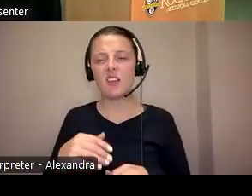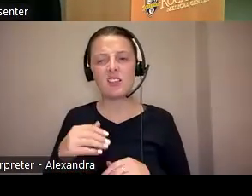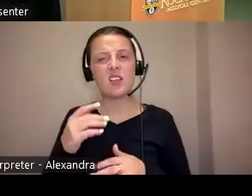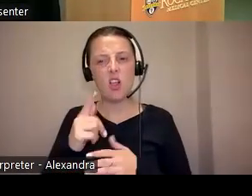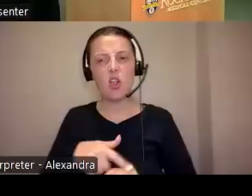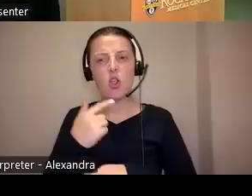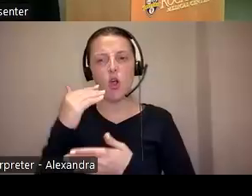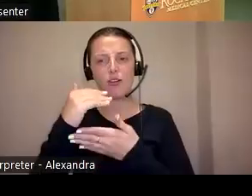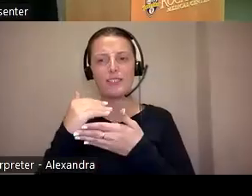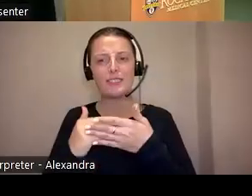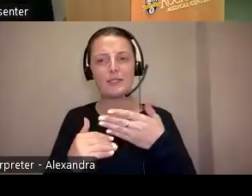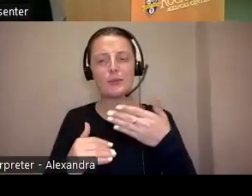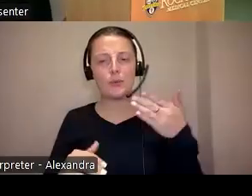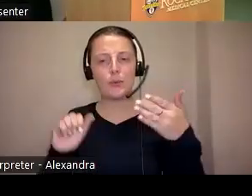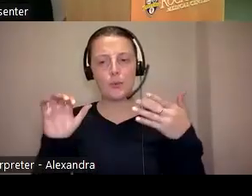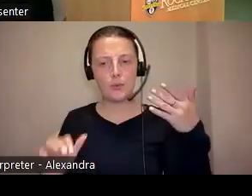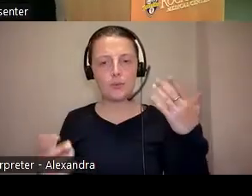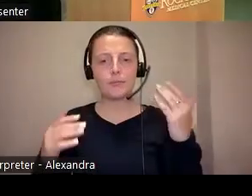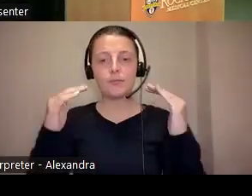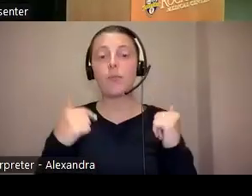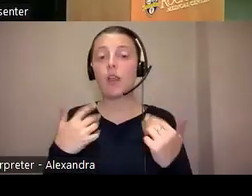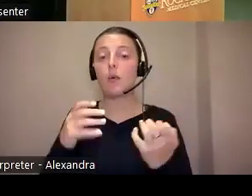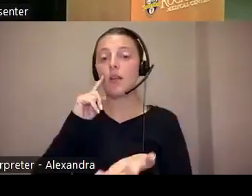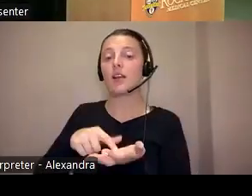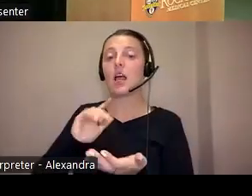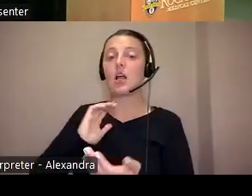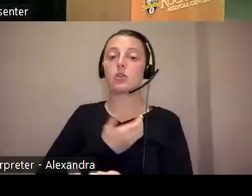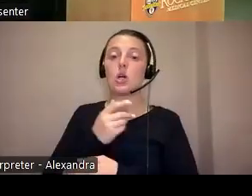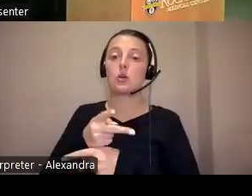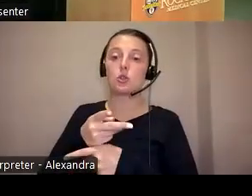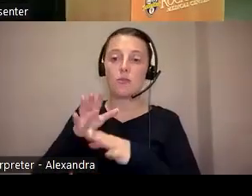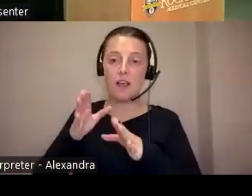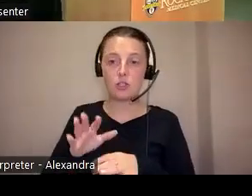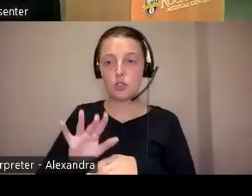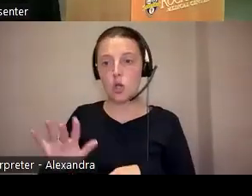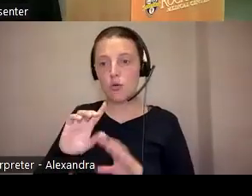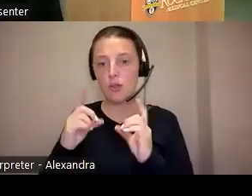uh supervisors across the department. Uh we have Marilyn Guadanino at Strong Ties,